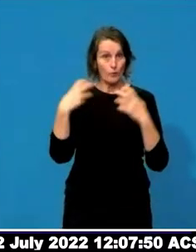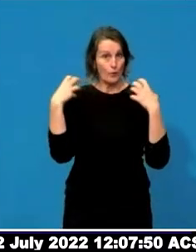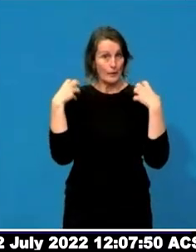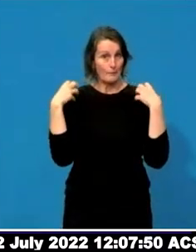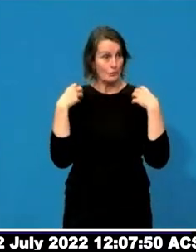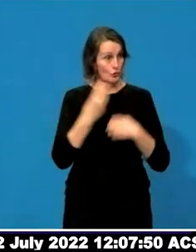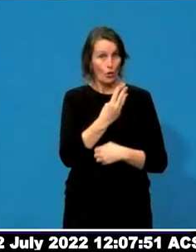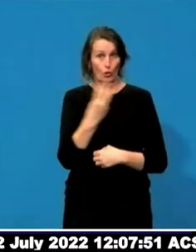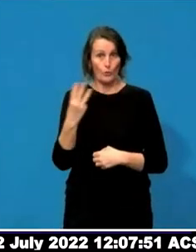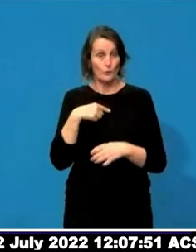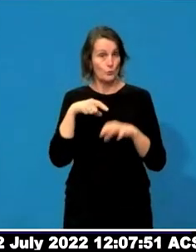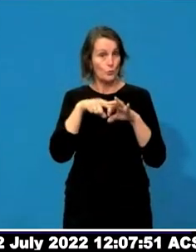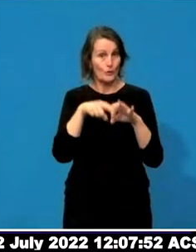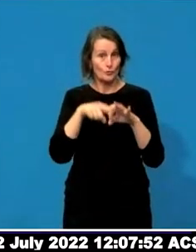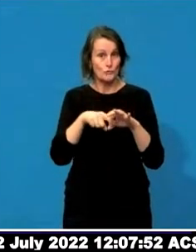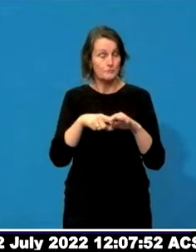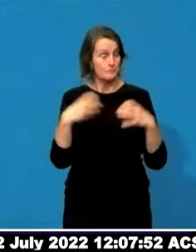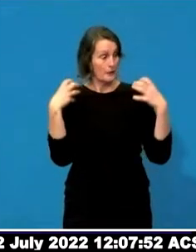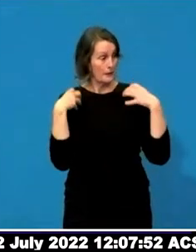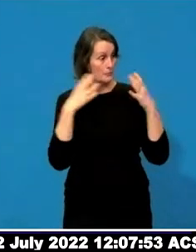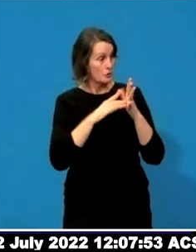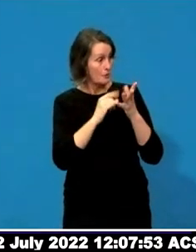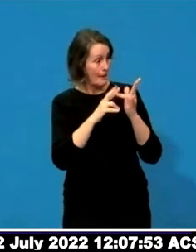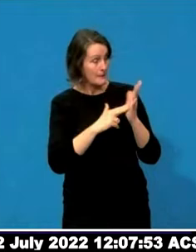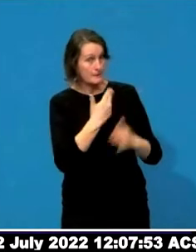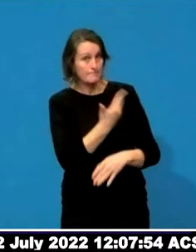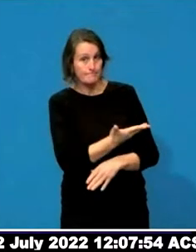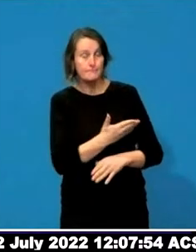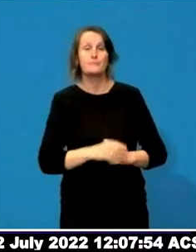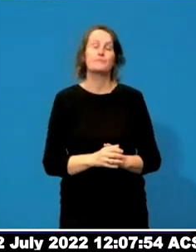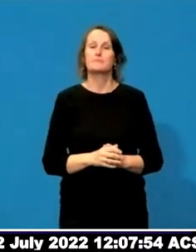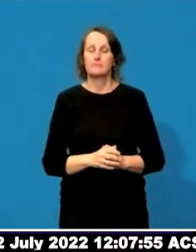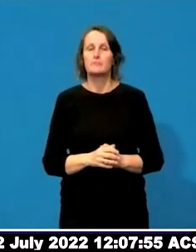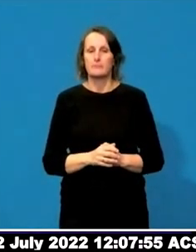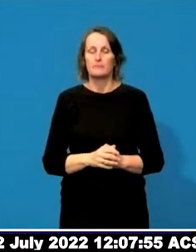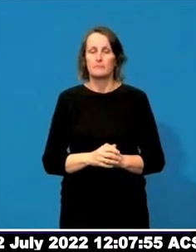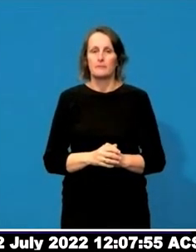Thank you. Commissioner Mason? Just on that point of return to country,